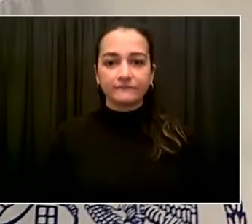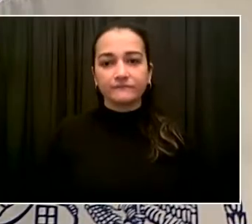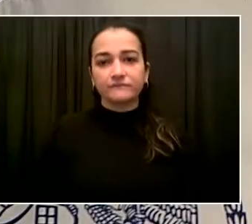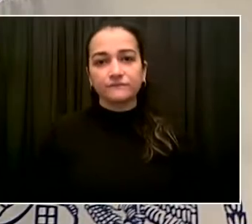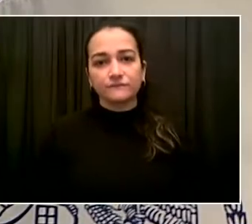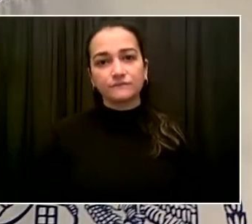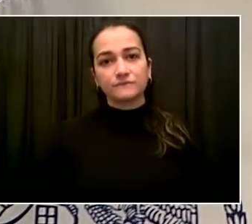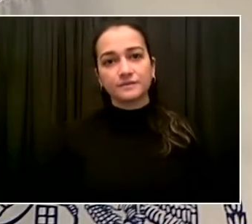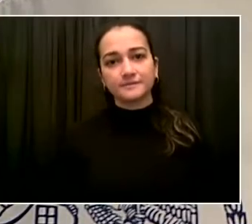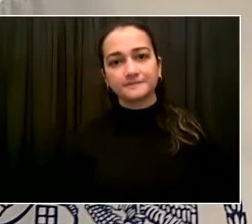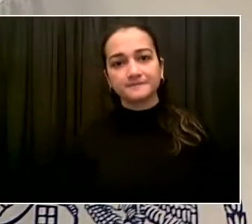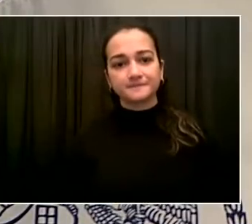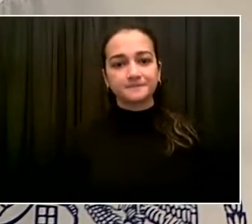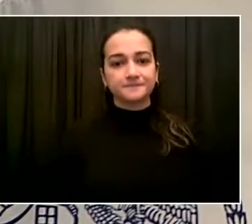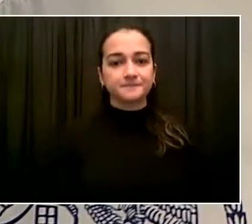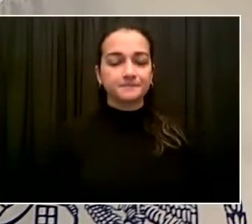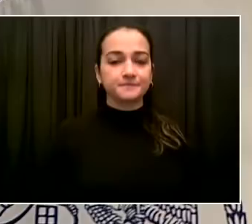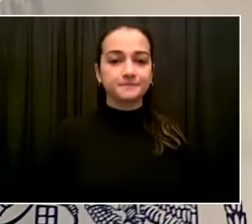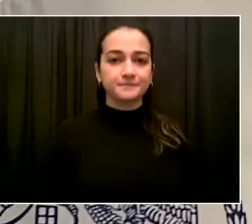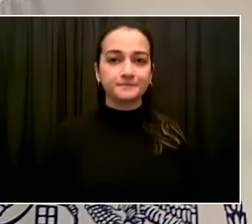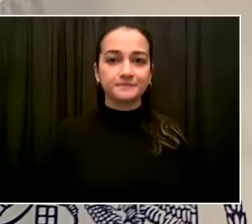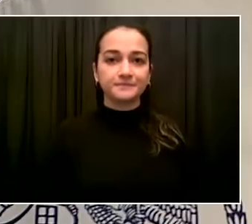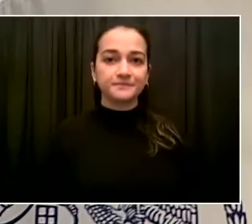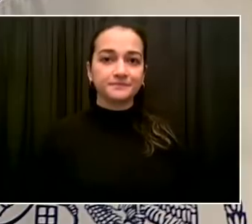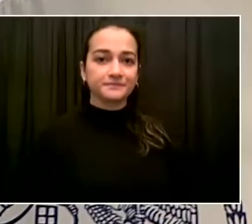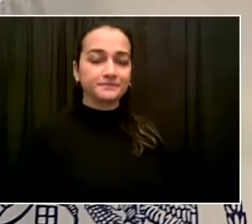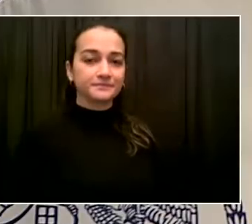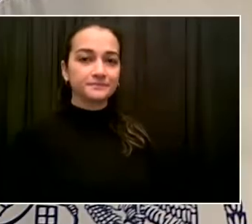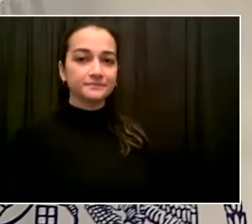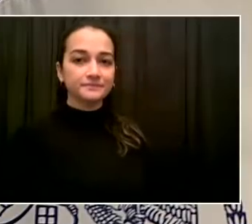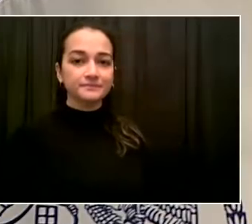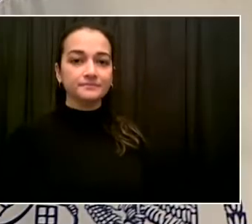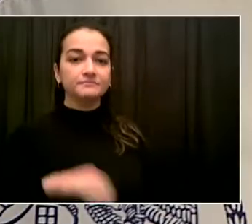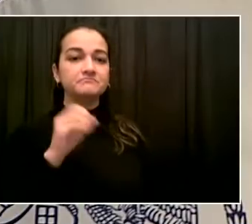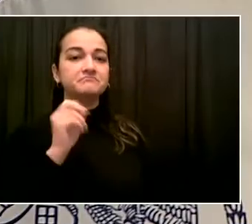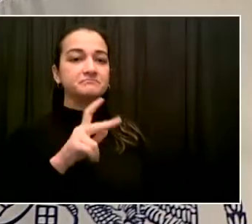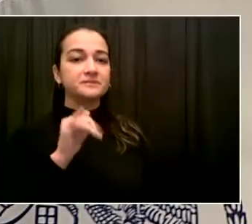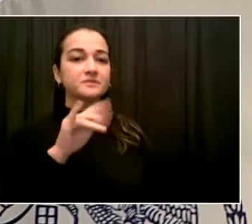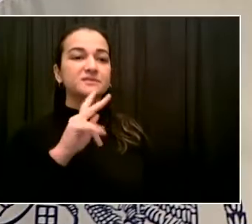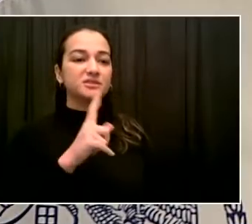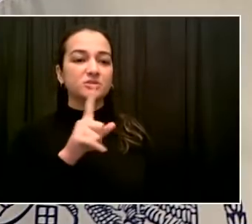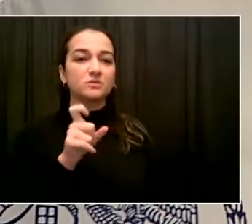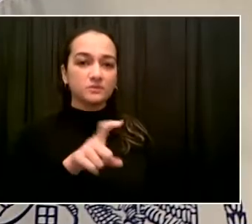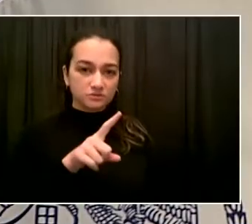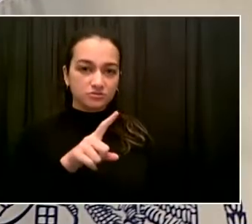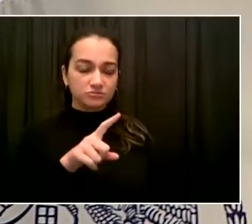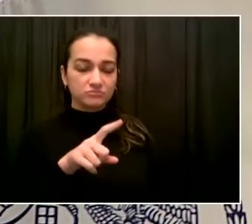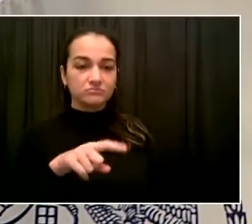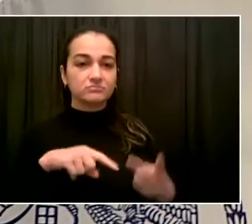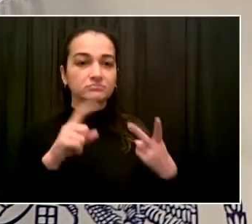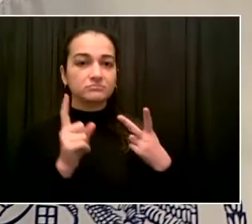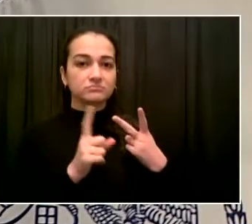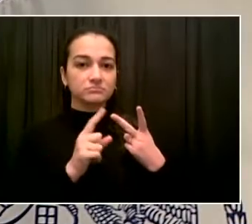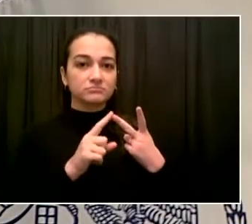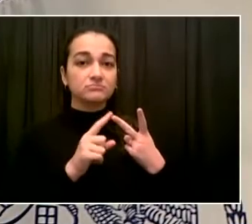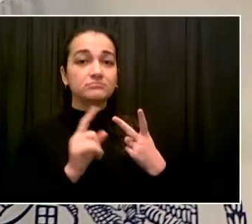LET ME EMPHASIZE I RESPECT THE GOVERNOR, WE TALK REGULARLY, THERE'S A LOT OF COORDINATION AND COMMUNICATION NAD I APPRECIATE THAT. BUT IT'S BEEN REALLY HELPFUL TO KEEP PEOPLE SAFE. GO AHEAD MARCIA